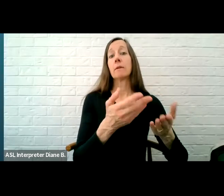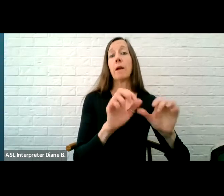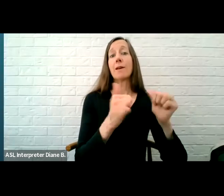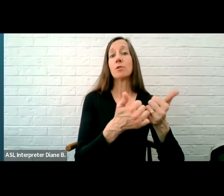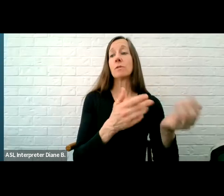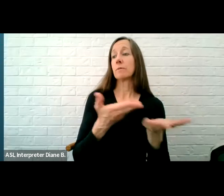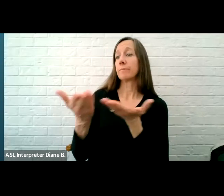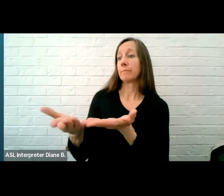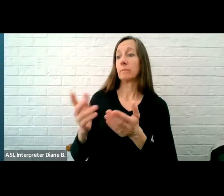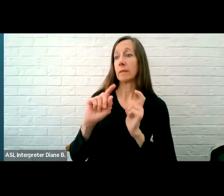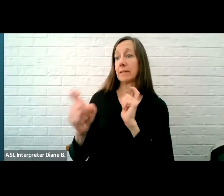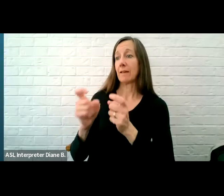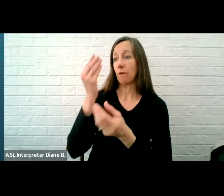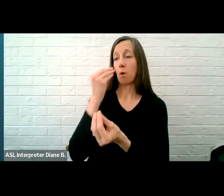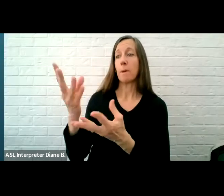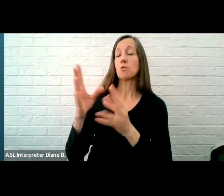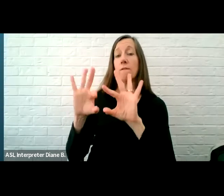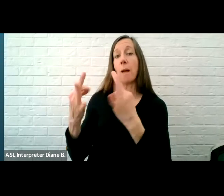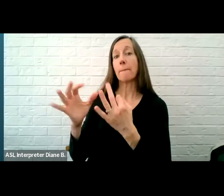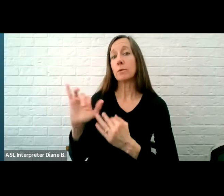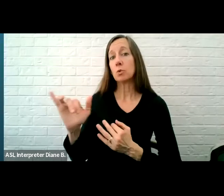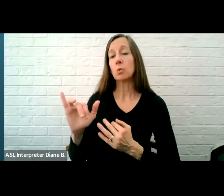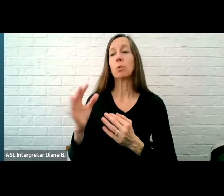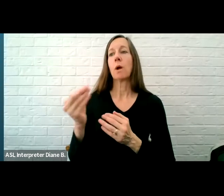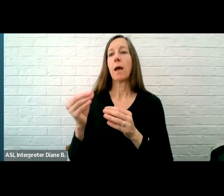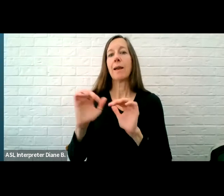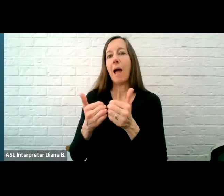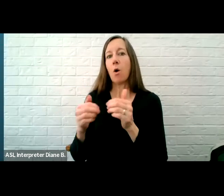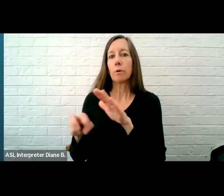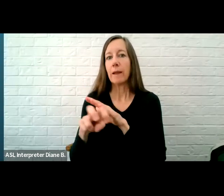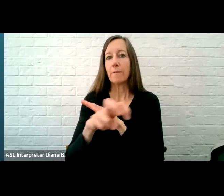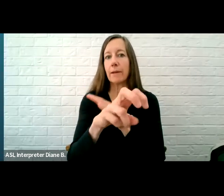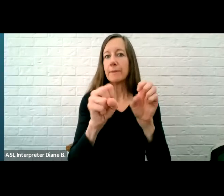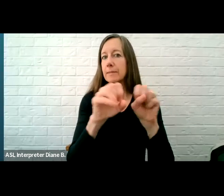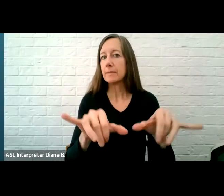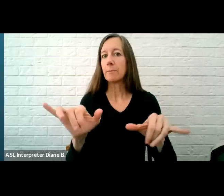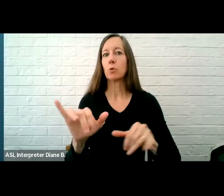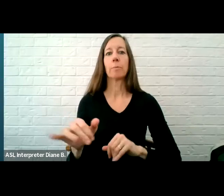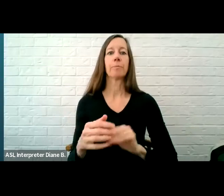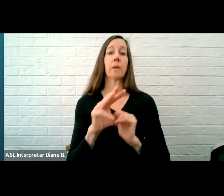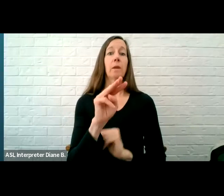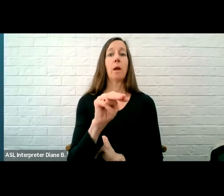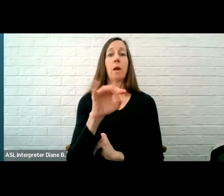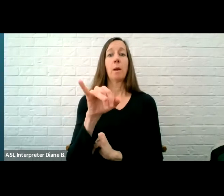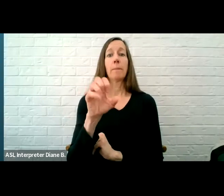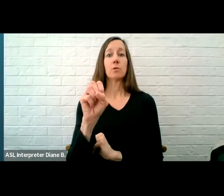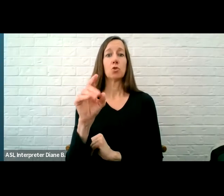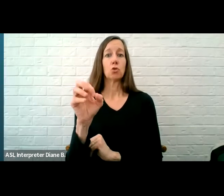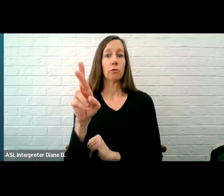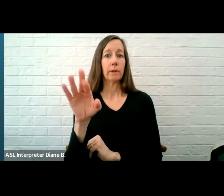provide navigation assistance just 2 examples, and there are more increasing across the country. But the Missouri inclusive housing and Maryland inclusive housing organizations